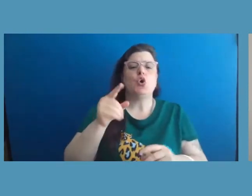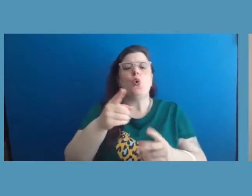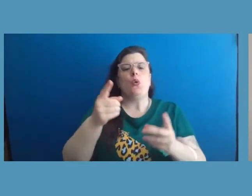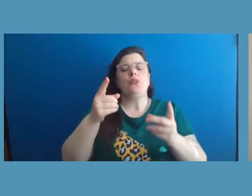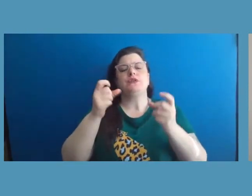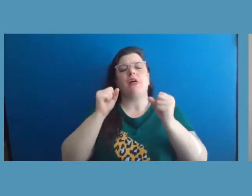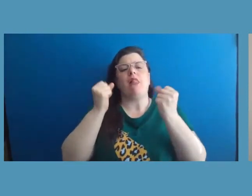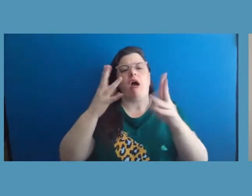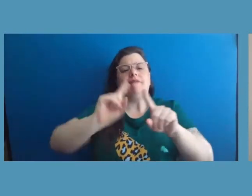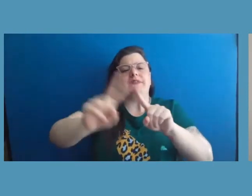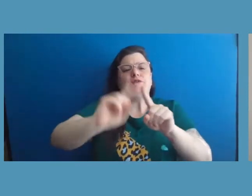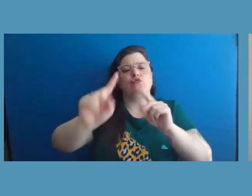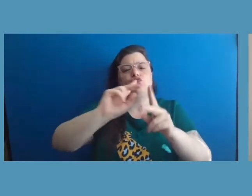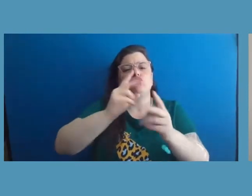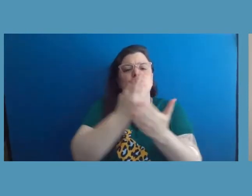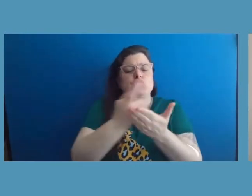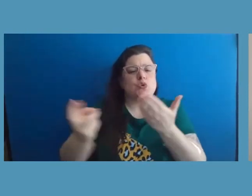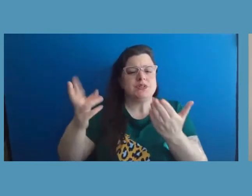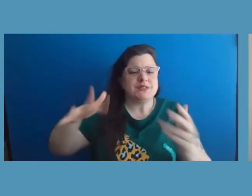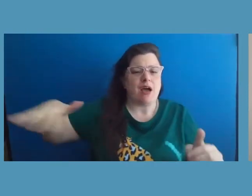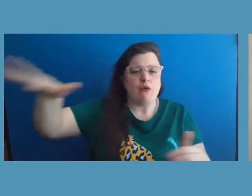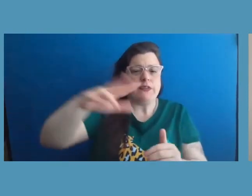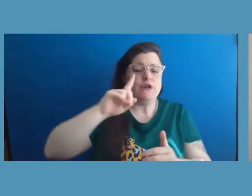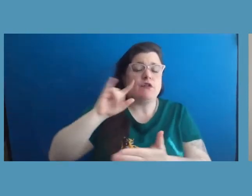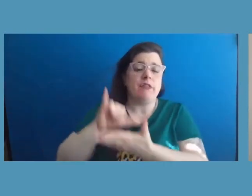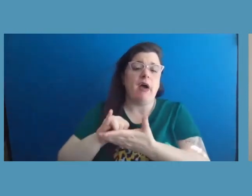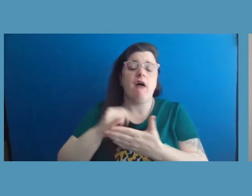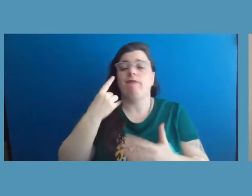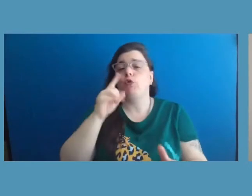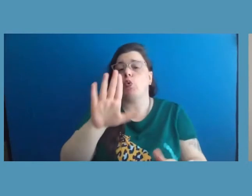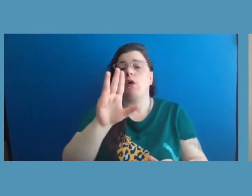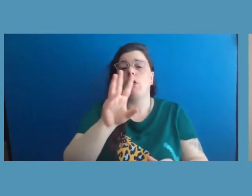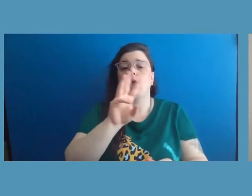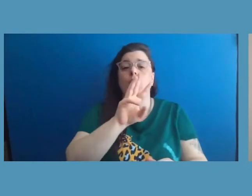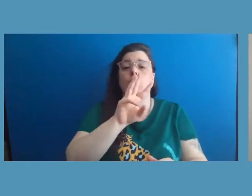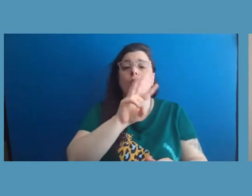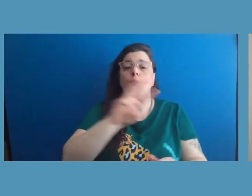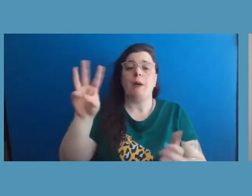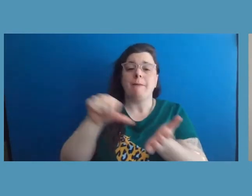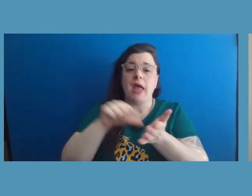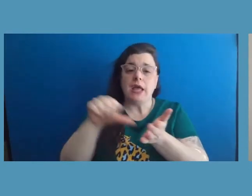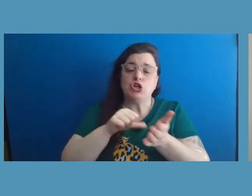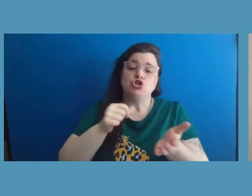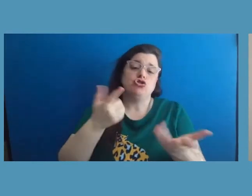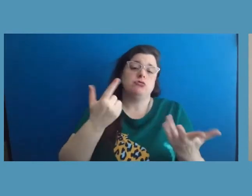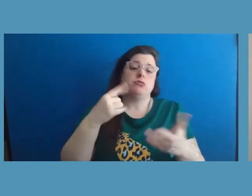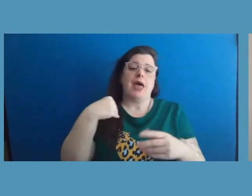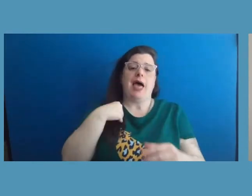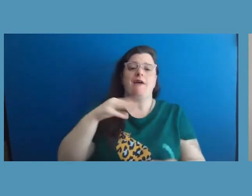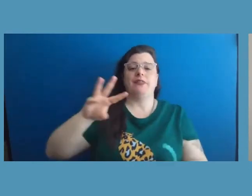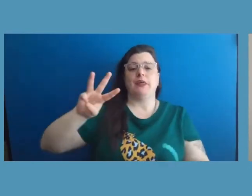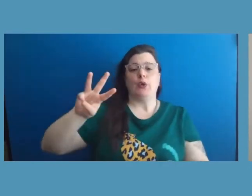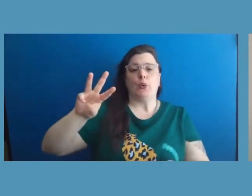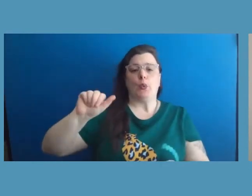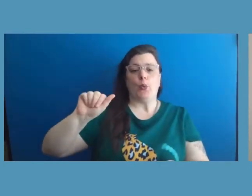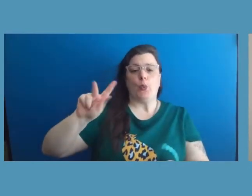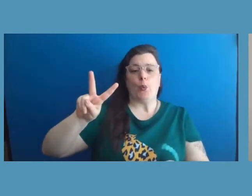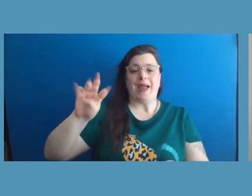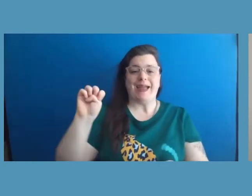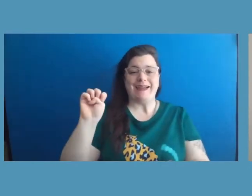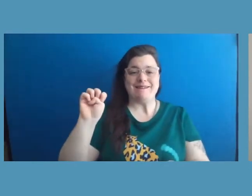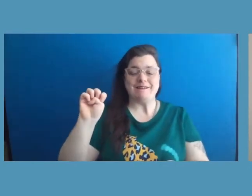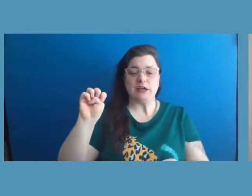but it is free. There are a lot of different resources out there that for your webpage,